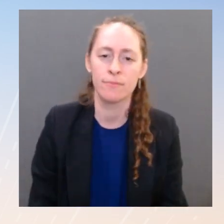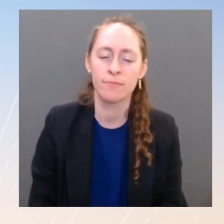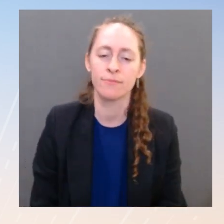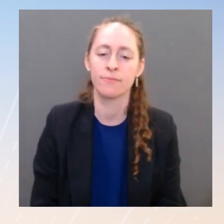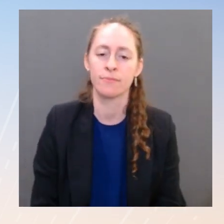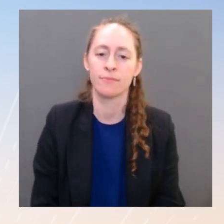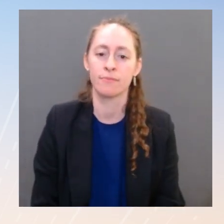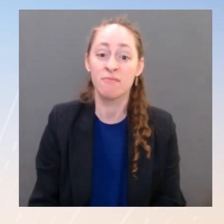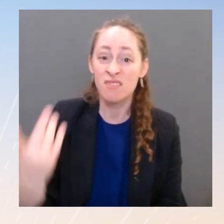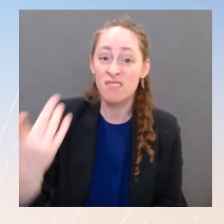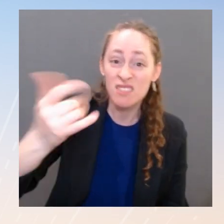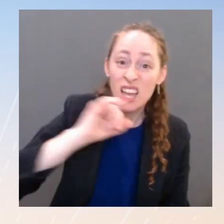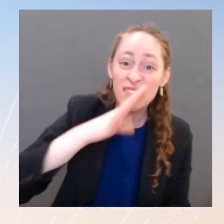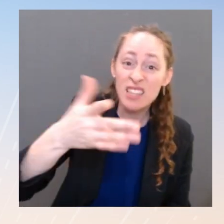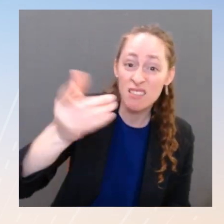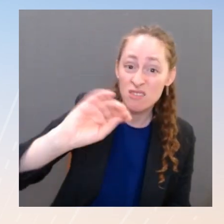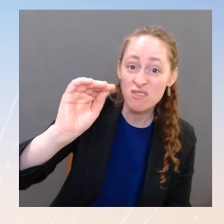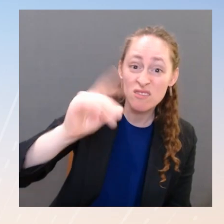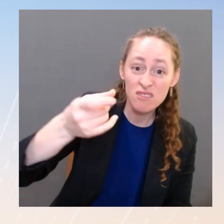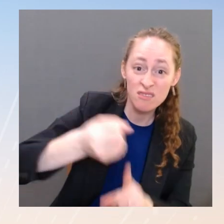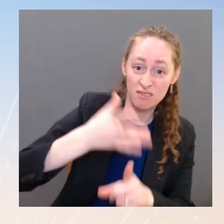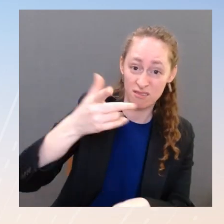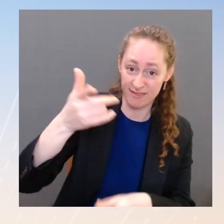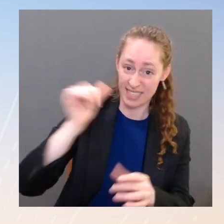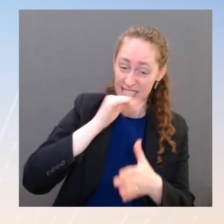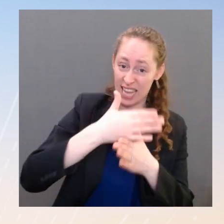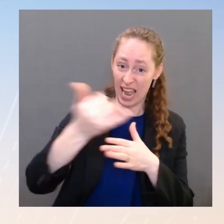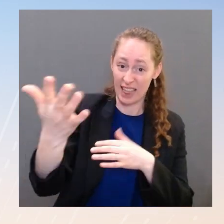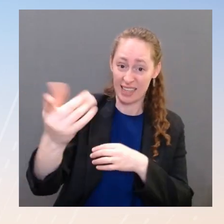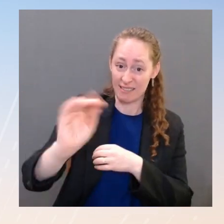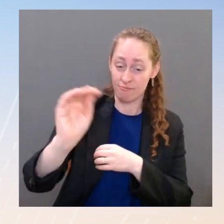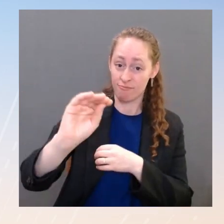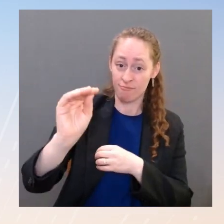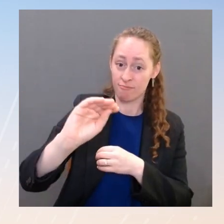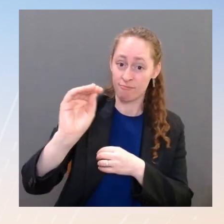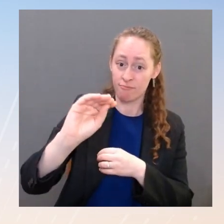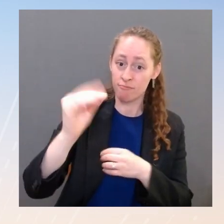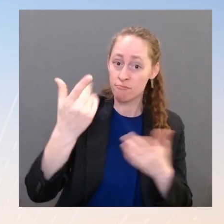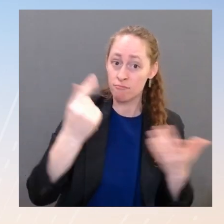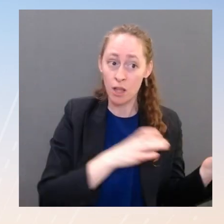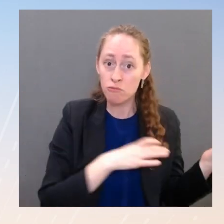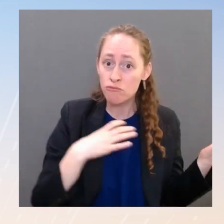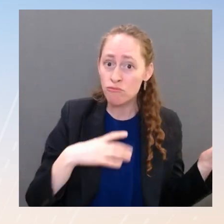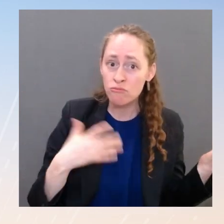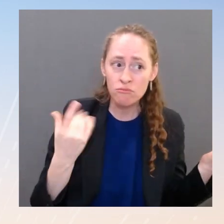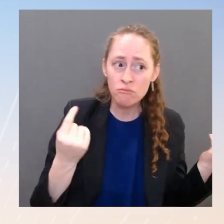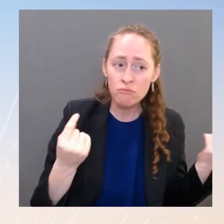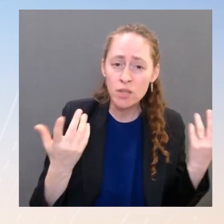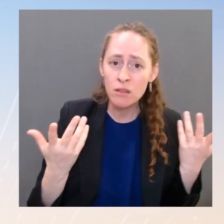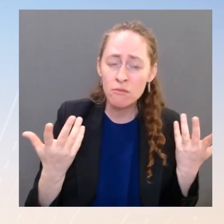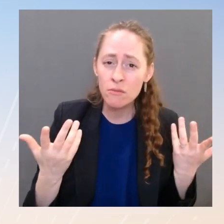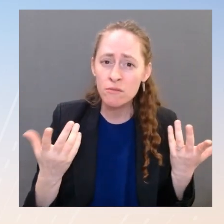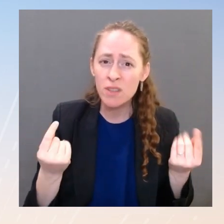to read out from here. I would say that, as you know, we have this supplemental funding request